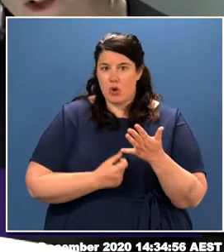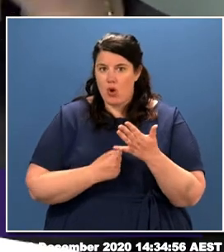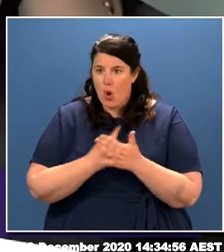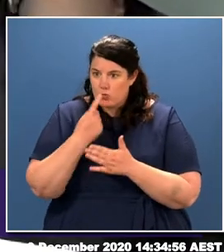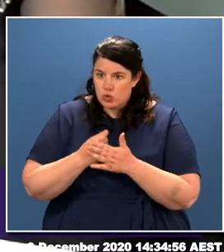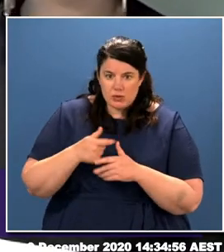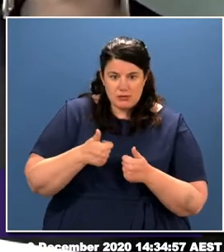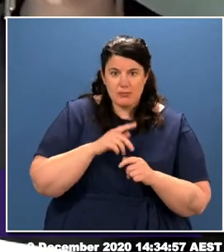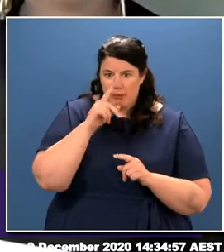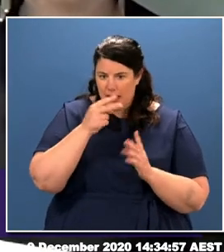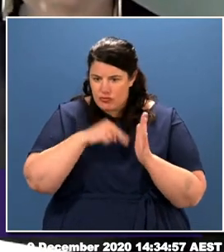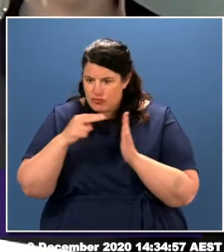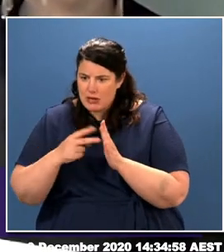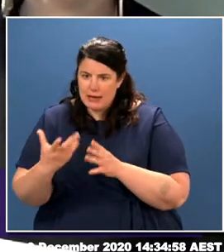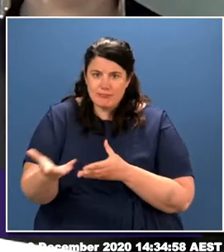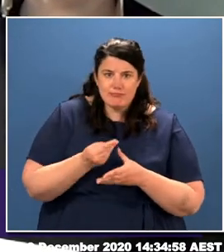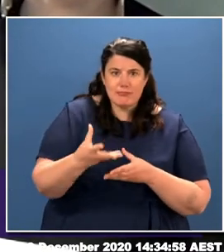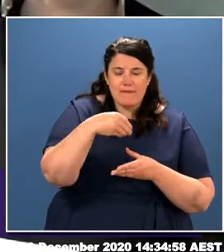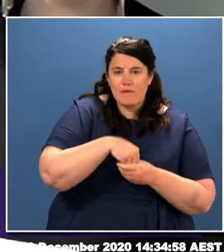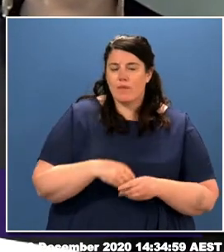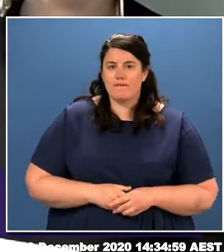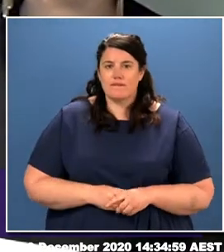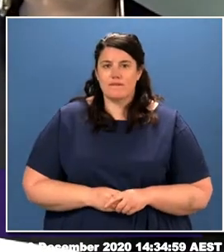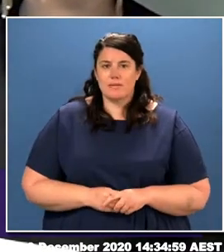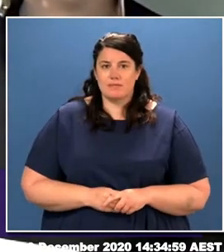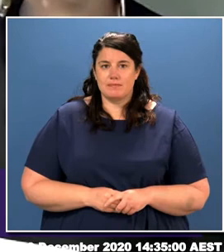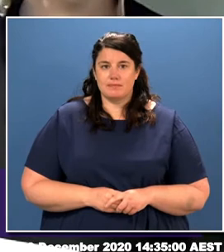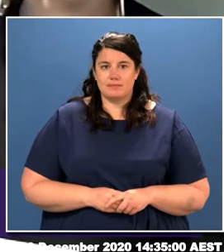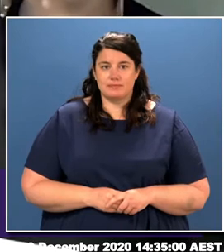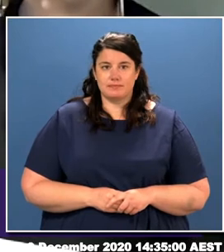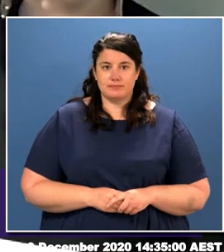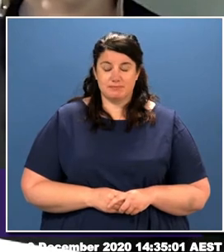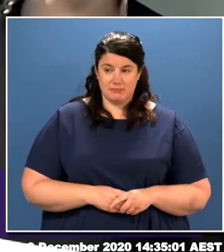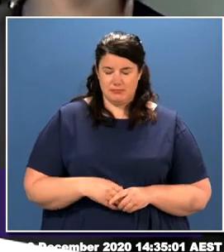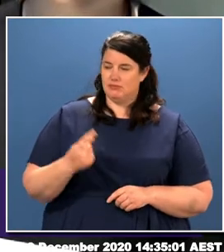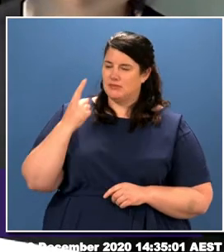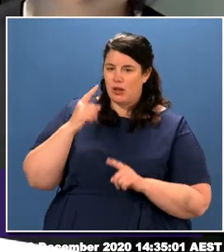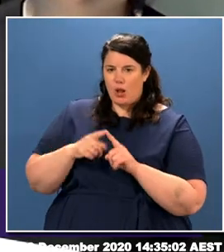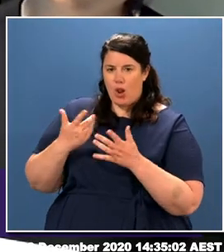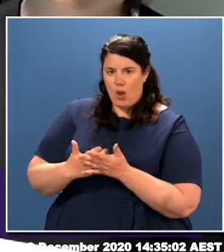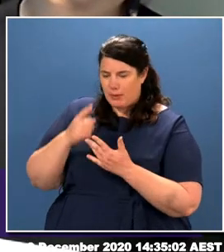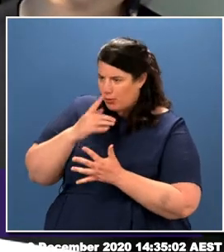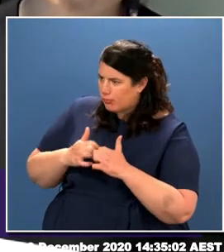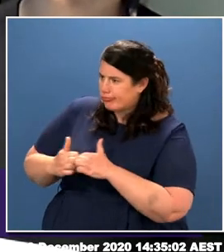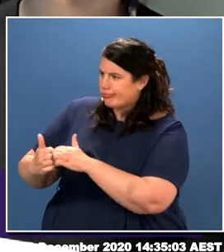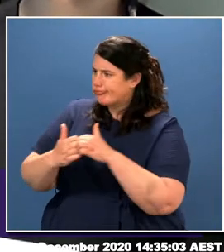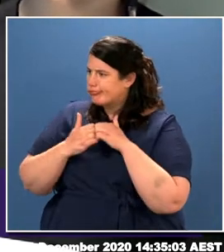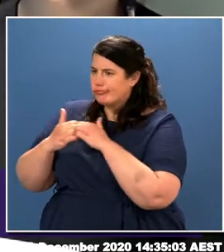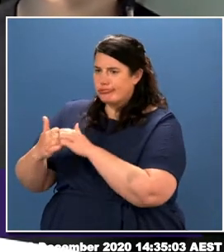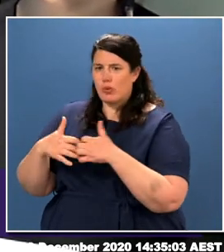to actually get involved in the project. Sounds like it was an incredibly collaborative approach and task over that 12-month period.